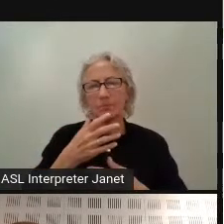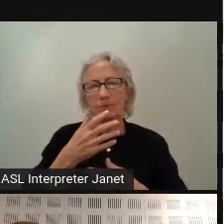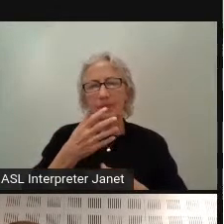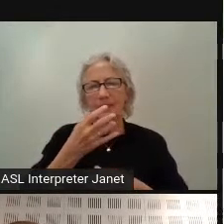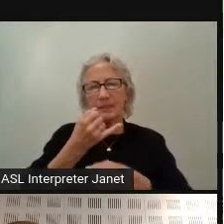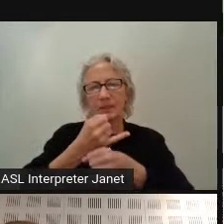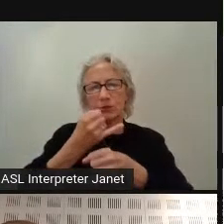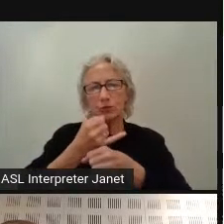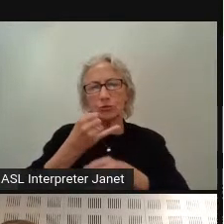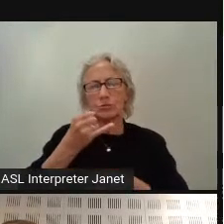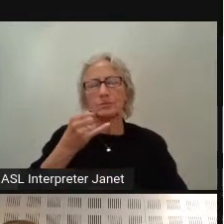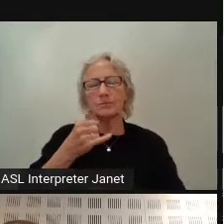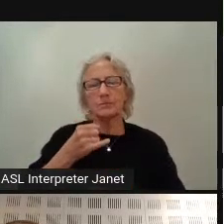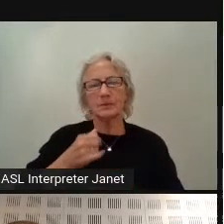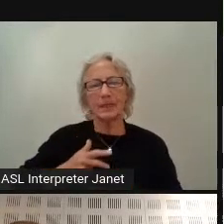First of all we are both from the institute for the blind and